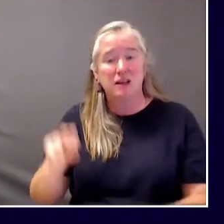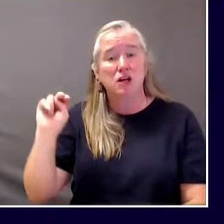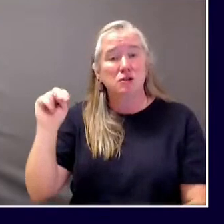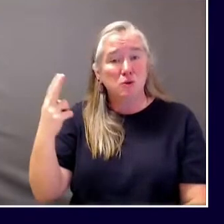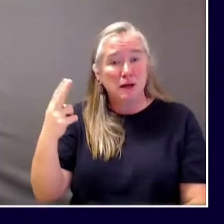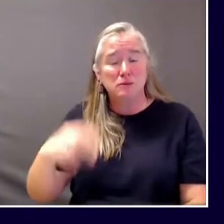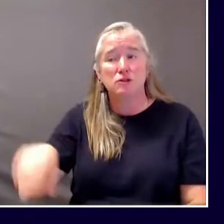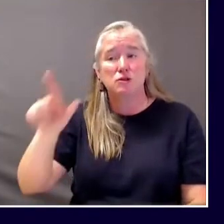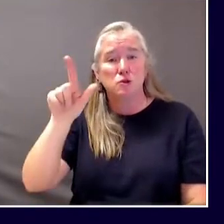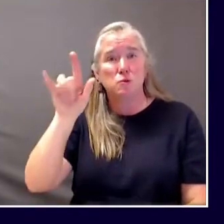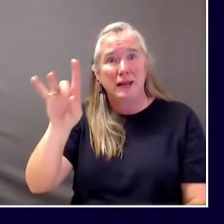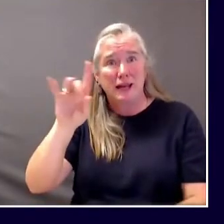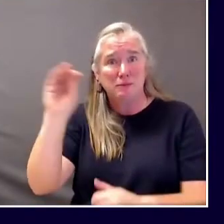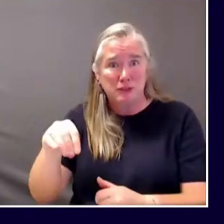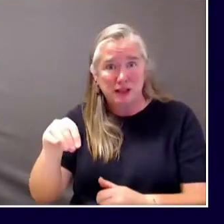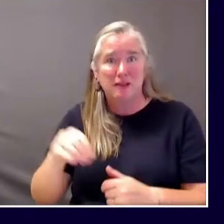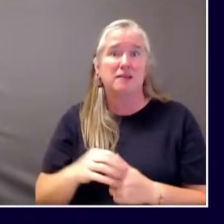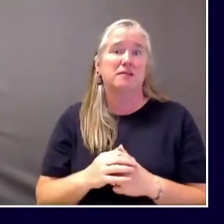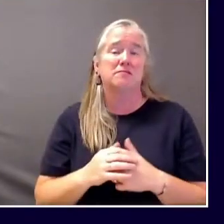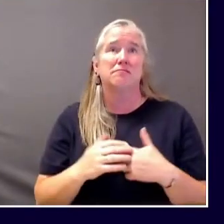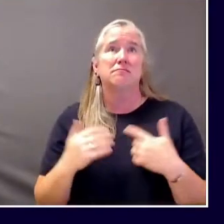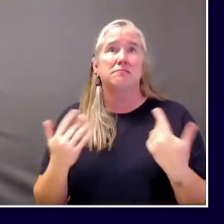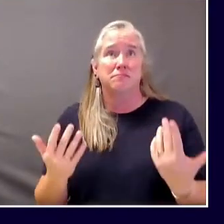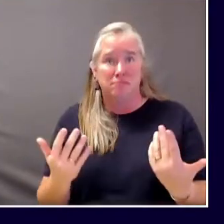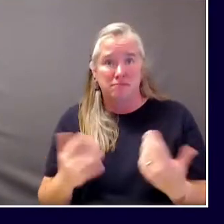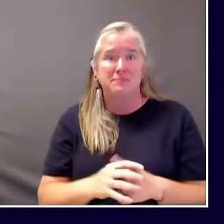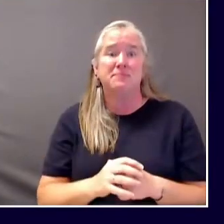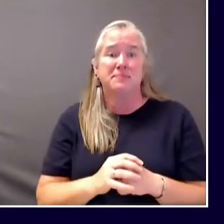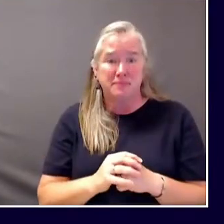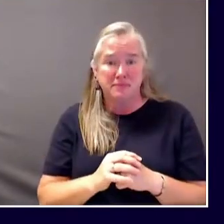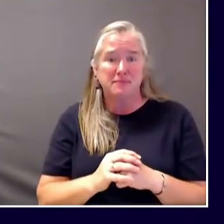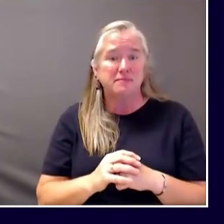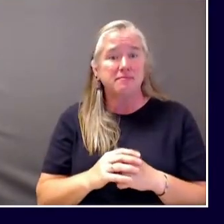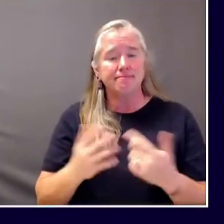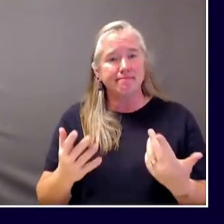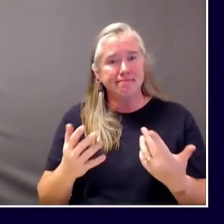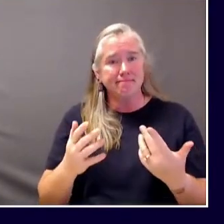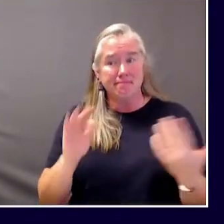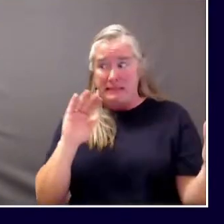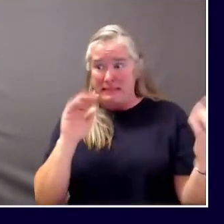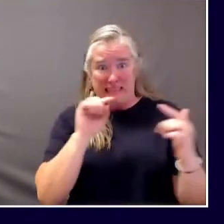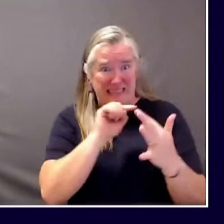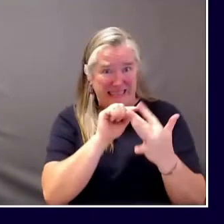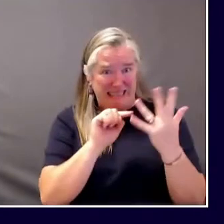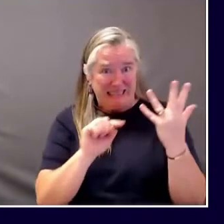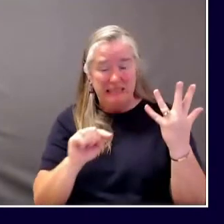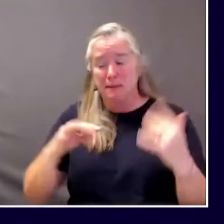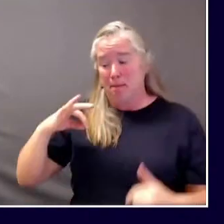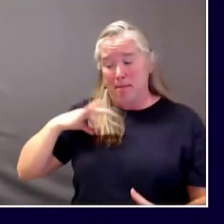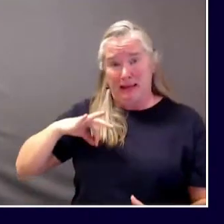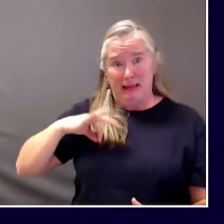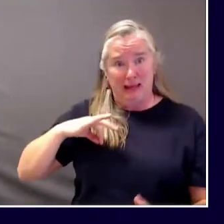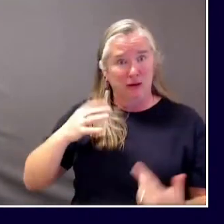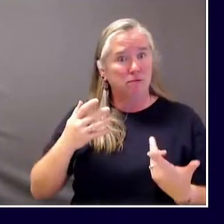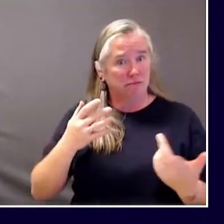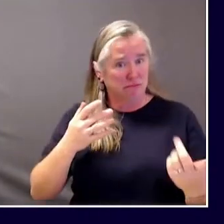twenty eight percent increase